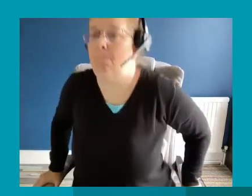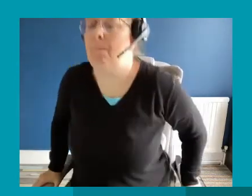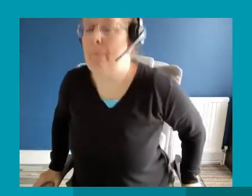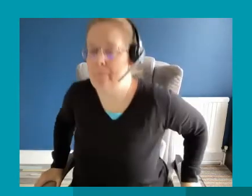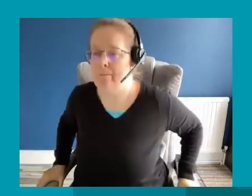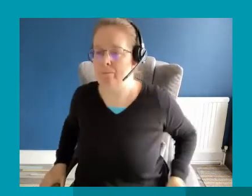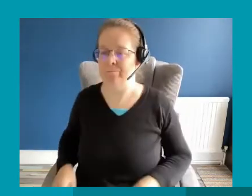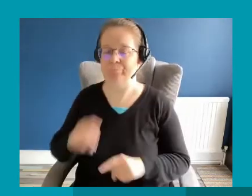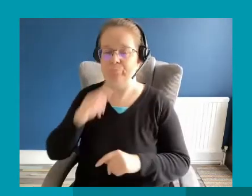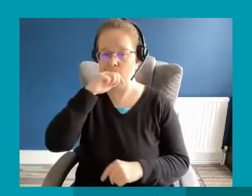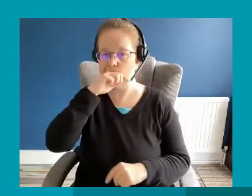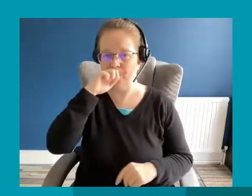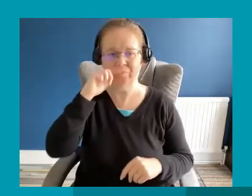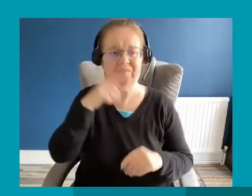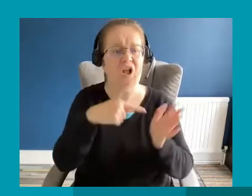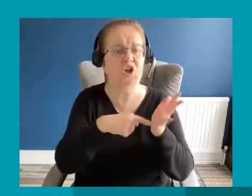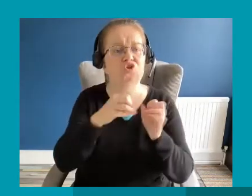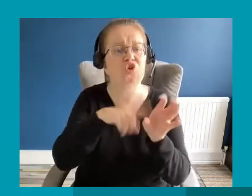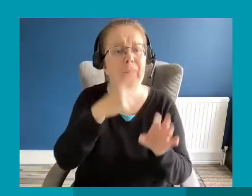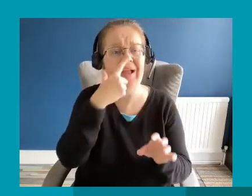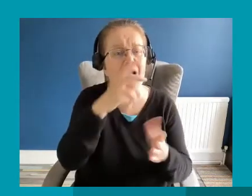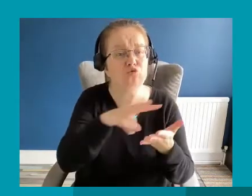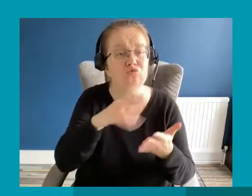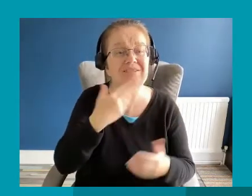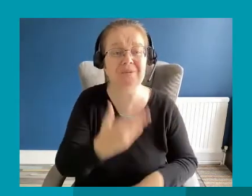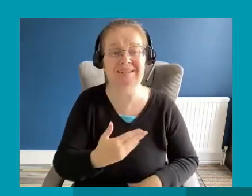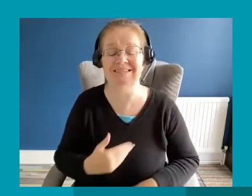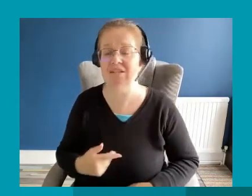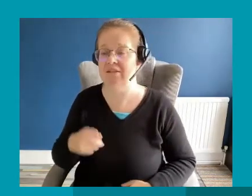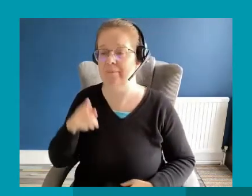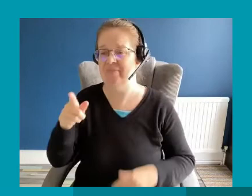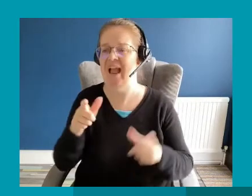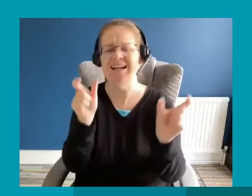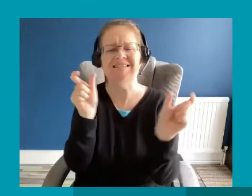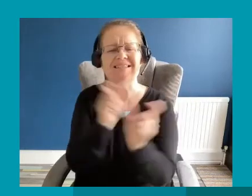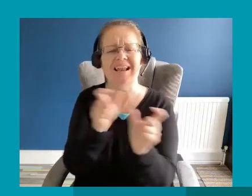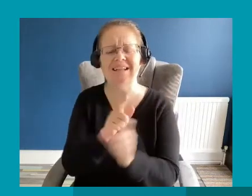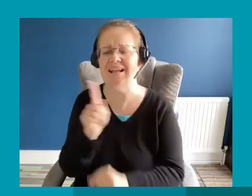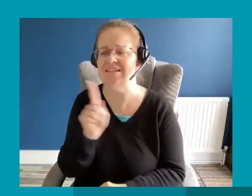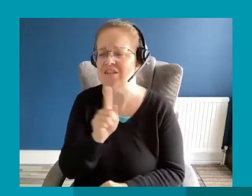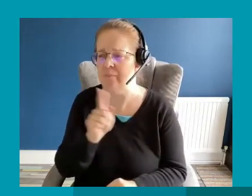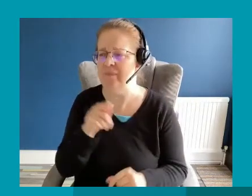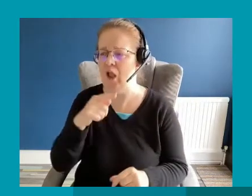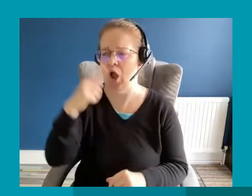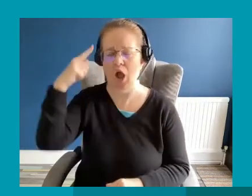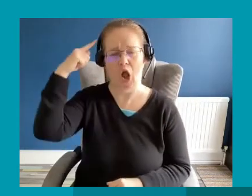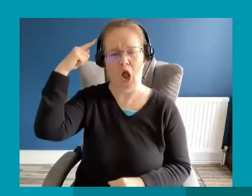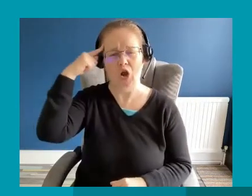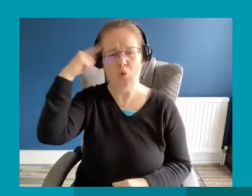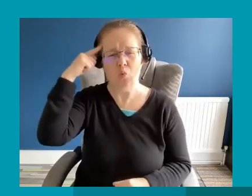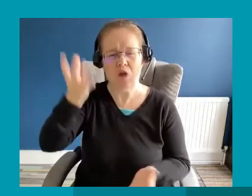Toby, I'm going to get you to read this one out If you don't mind? Of course: what is dyslexia?